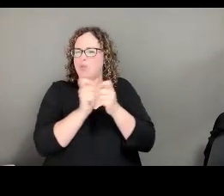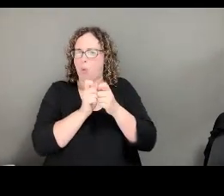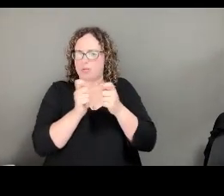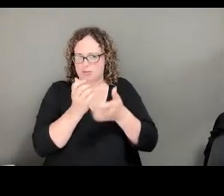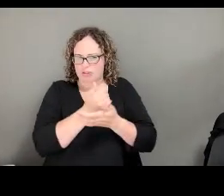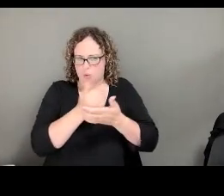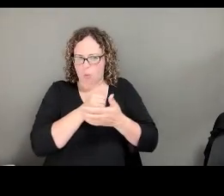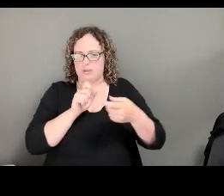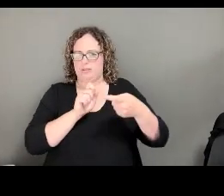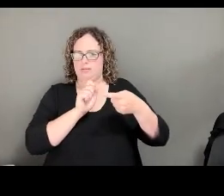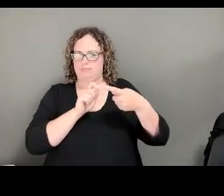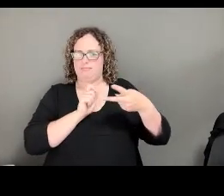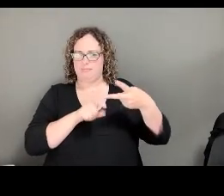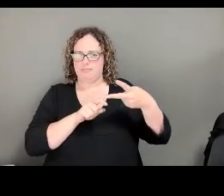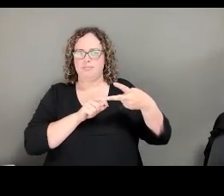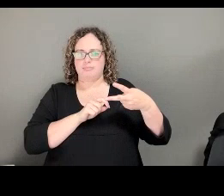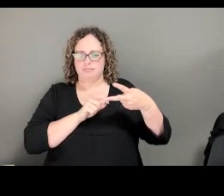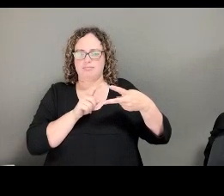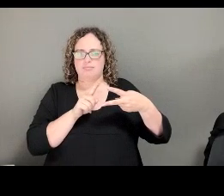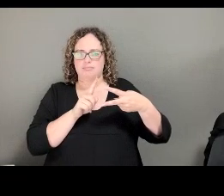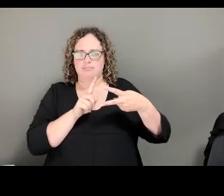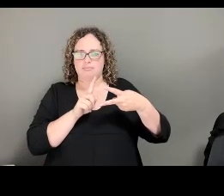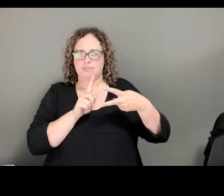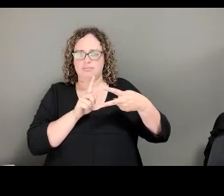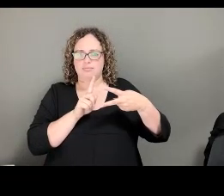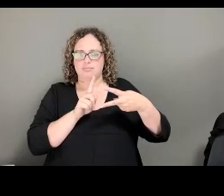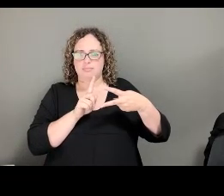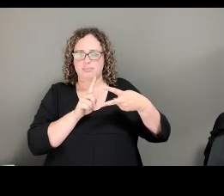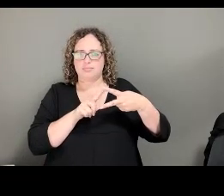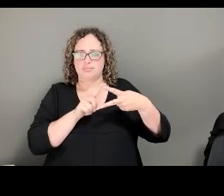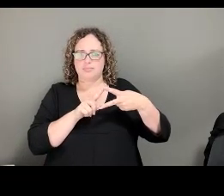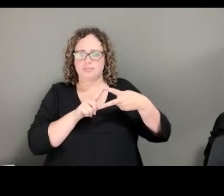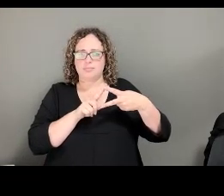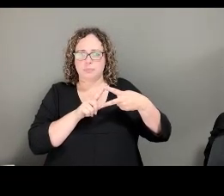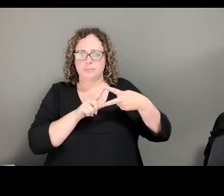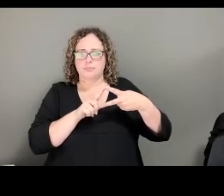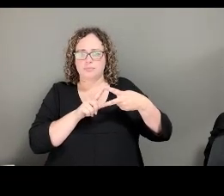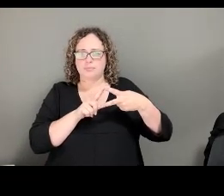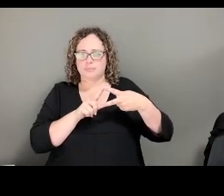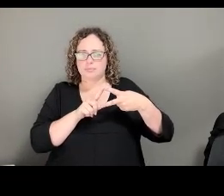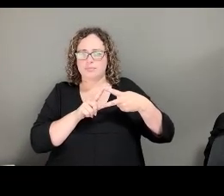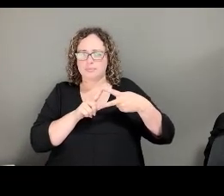Link to discover your sensory preferences. And instead of being for kids, it's for adults, which is amazing.